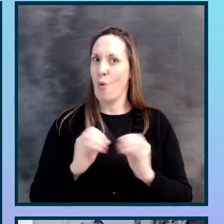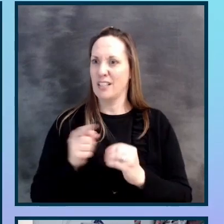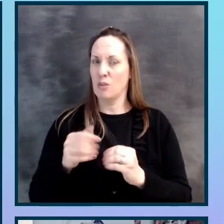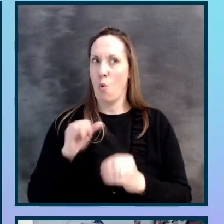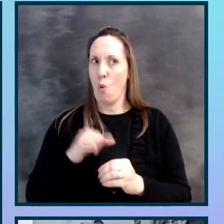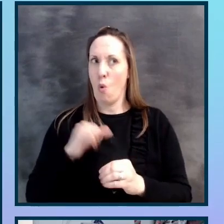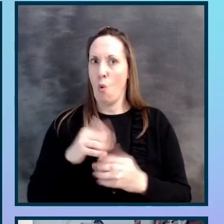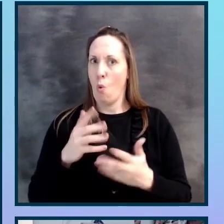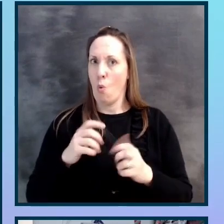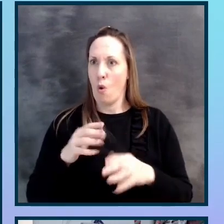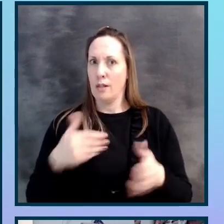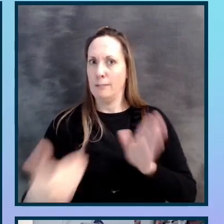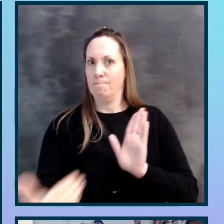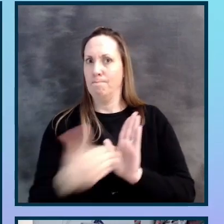to make accessibility a priority.